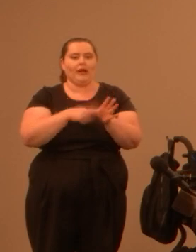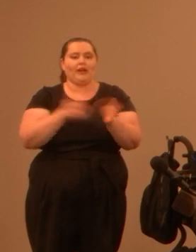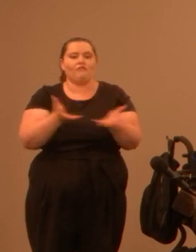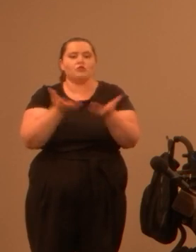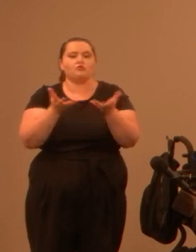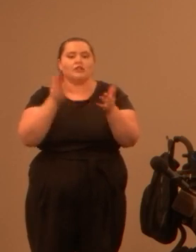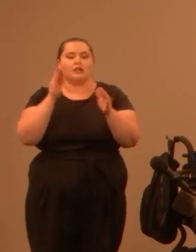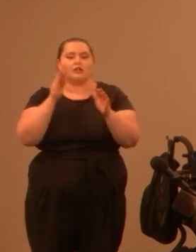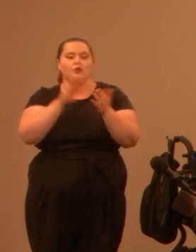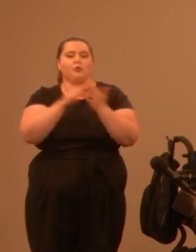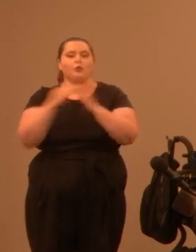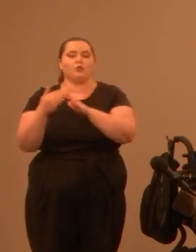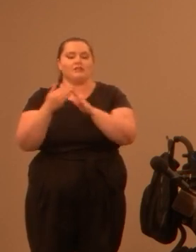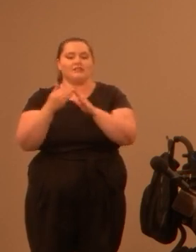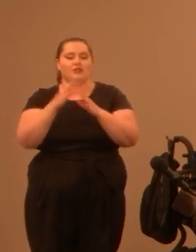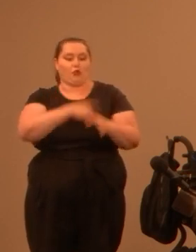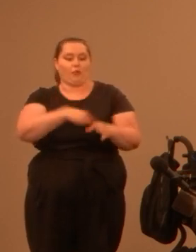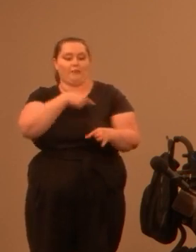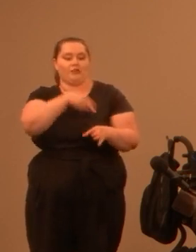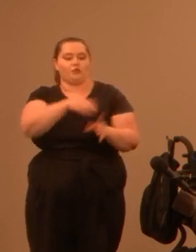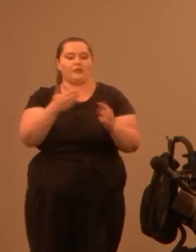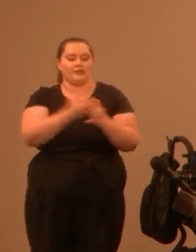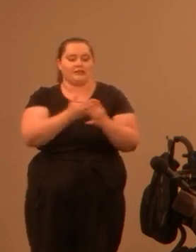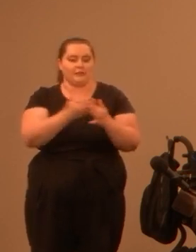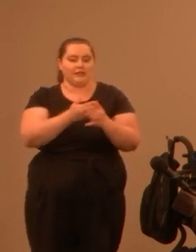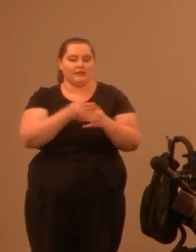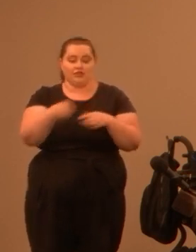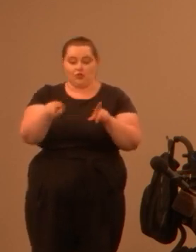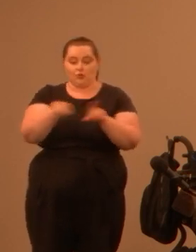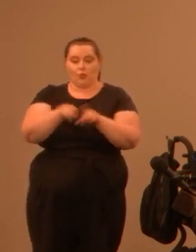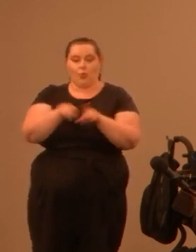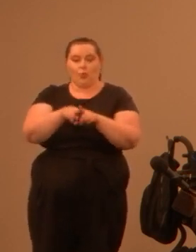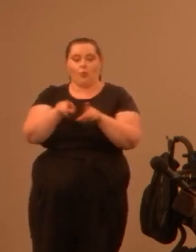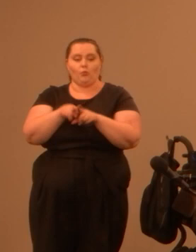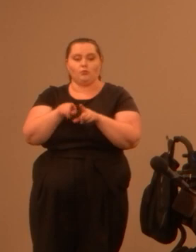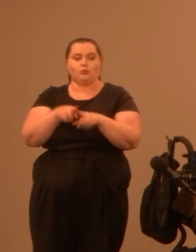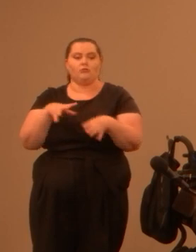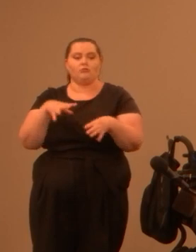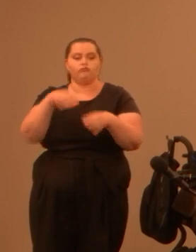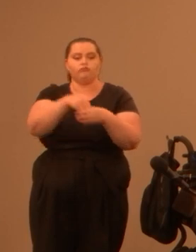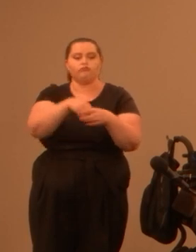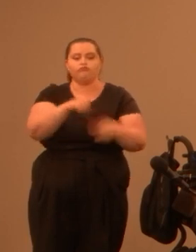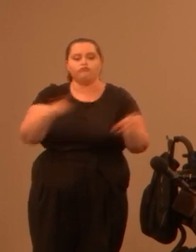to accessibility. She has also actively contributed to a variety of international